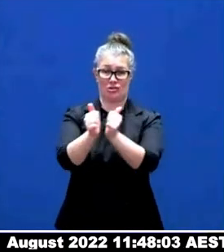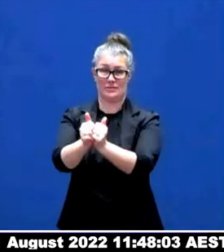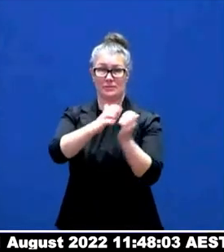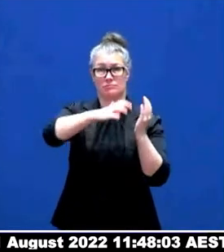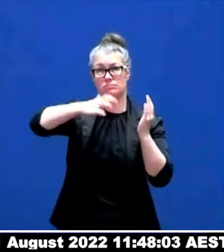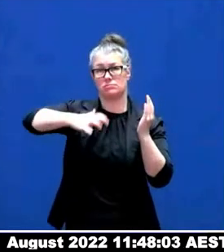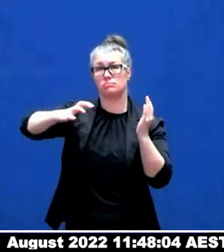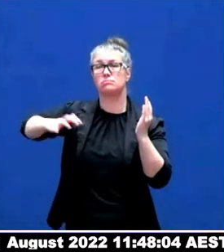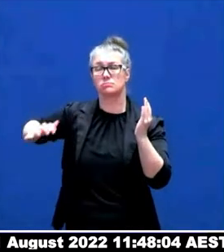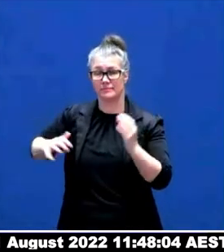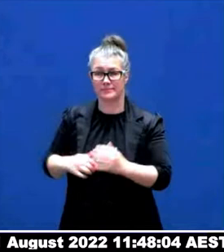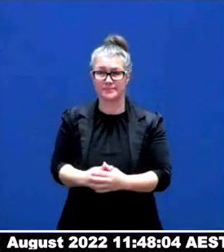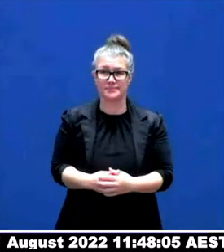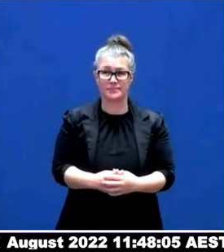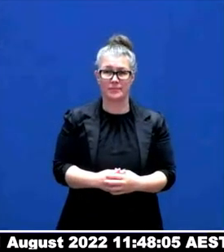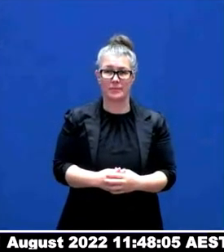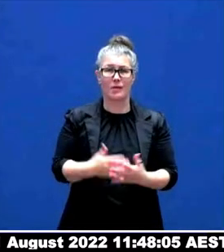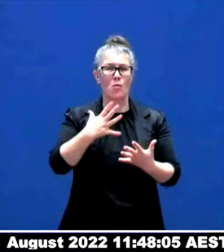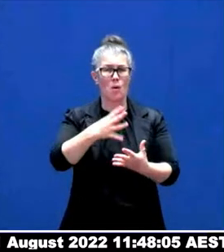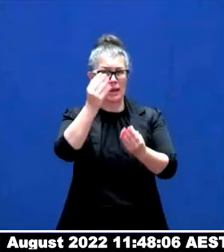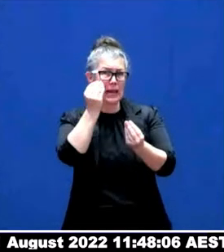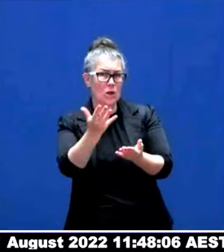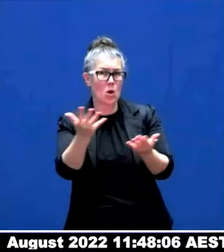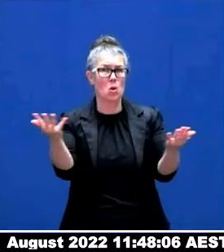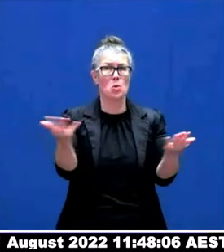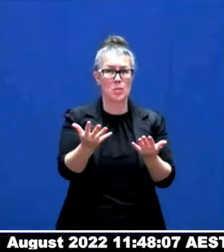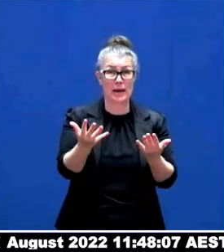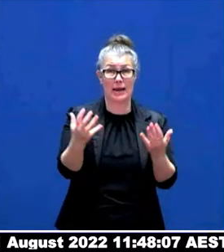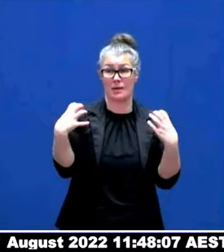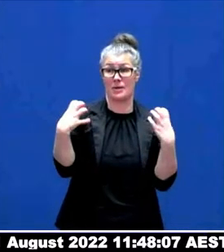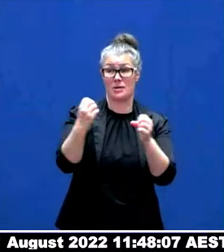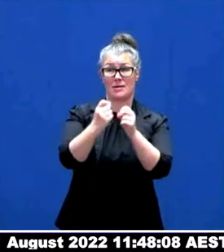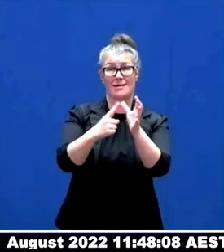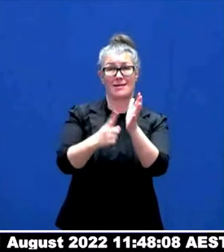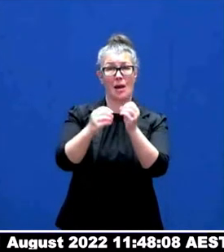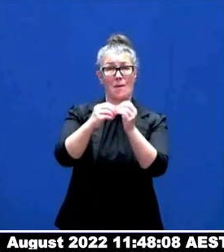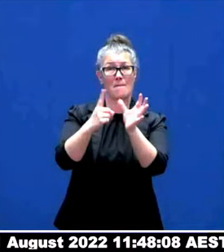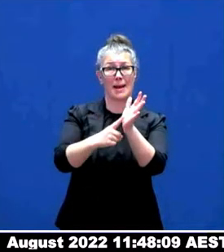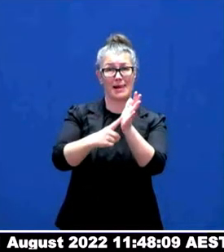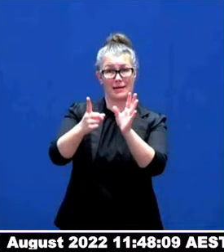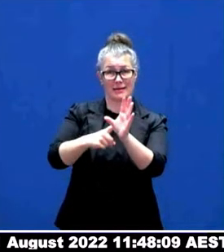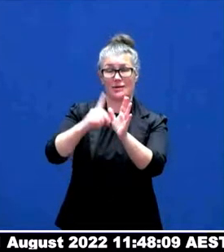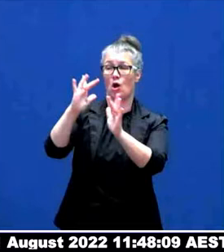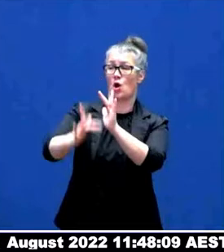Just so you know where everybody is, Commissioner Galbally is on the screen. She is joining the hearing from Melbourne.